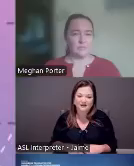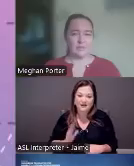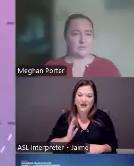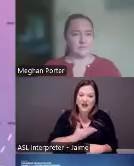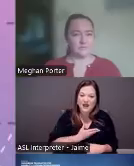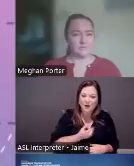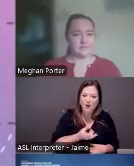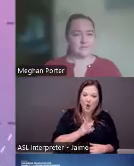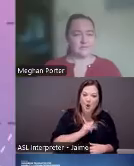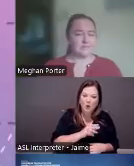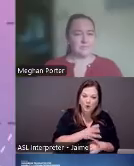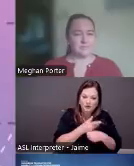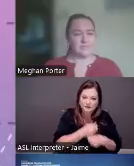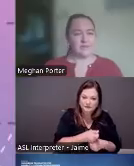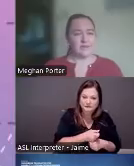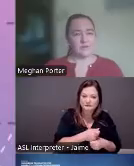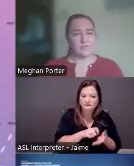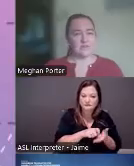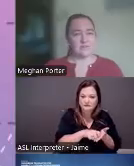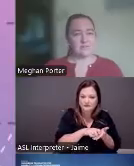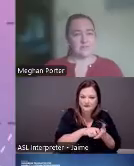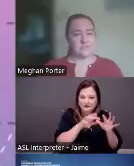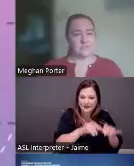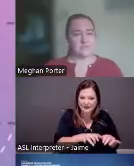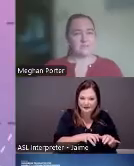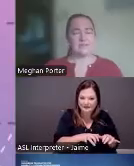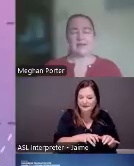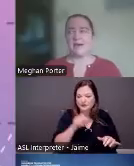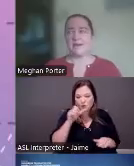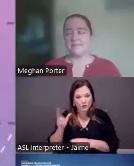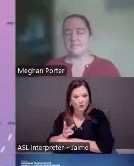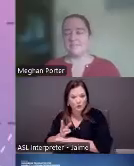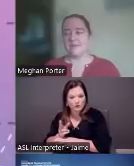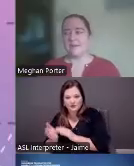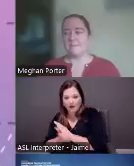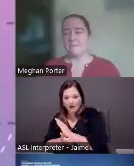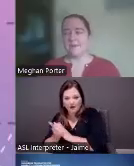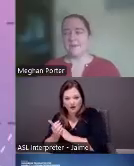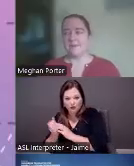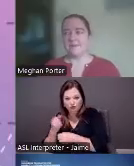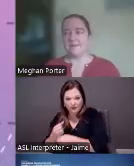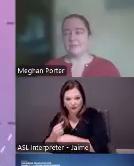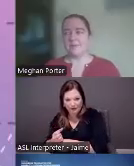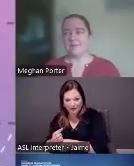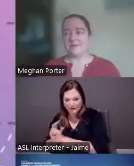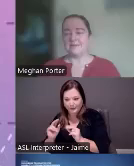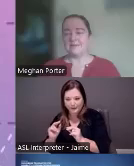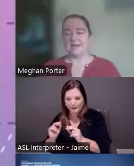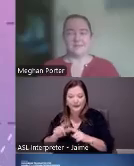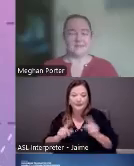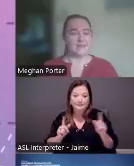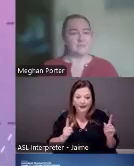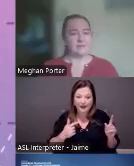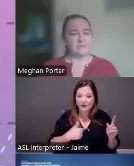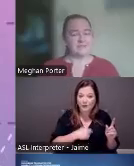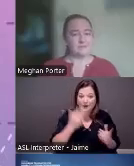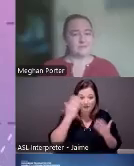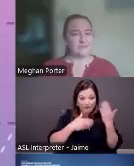We don't use the auto-generated features. But we did not realize how prevalent it was.